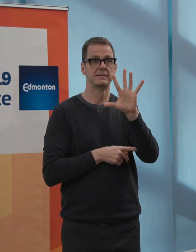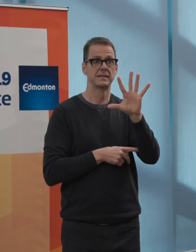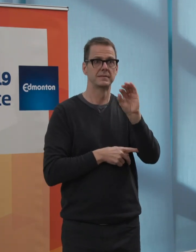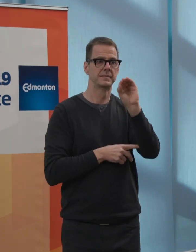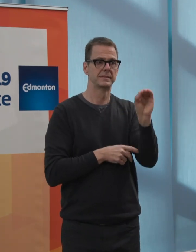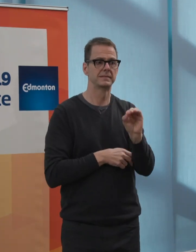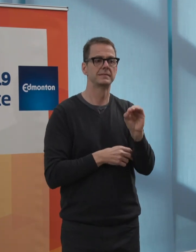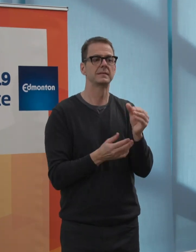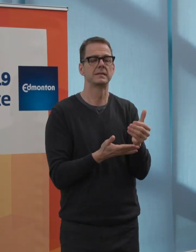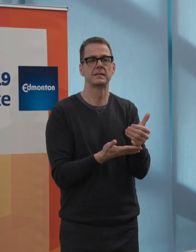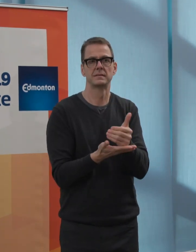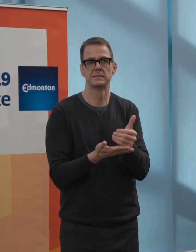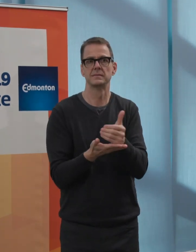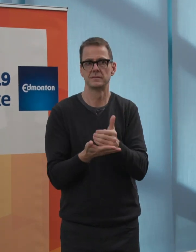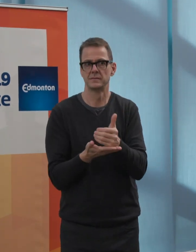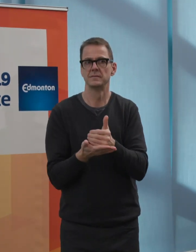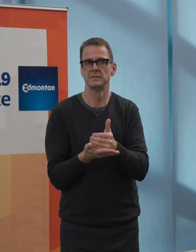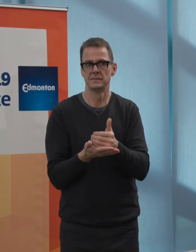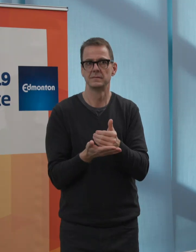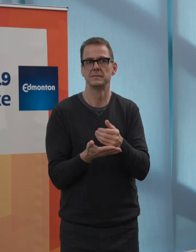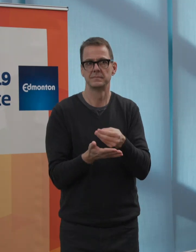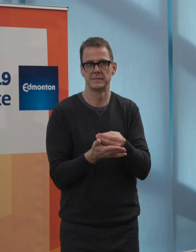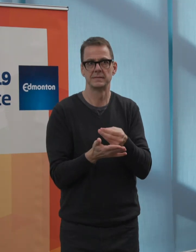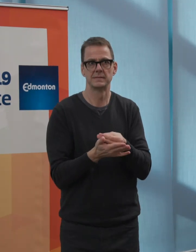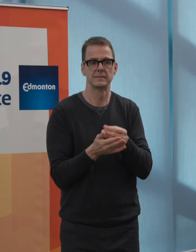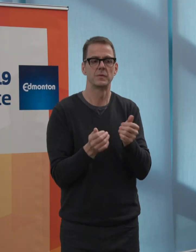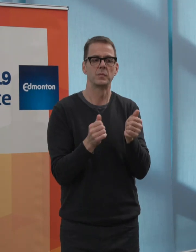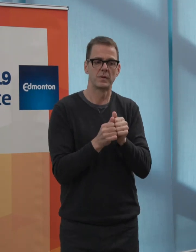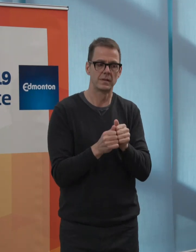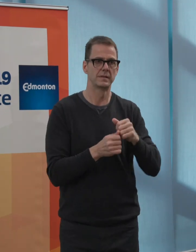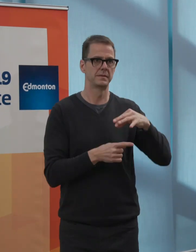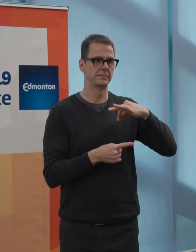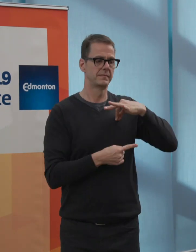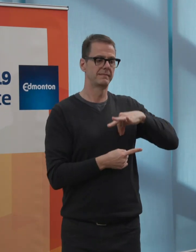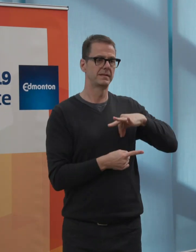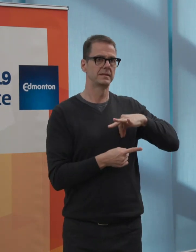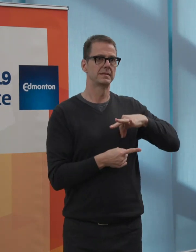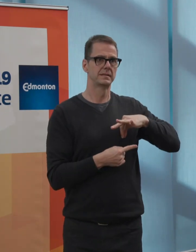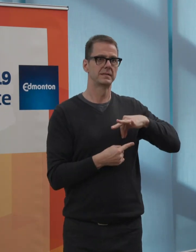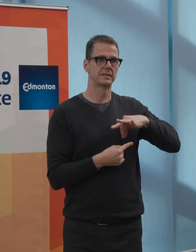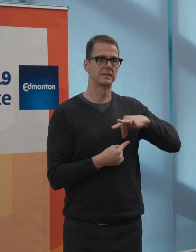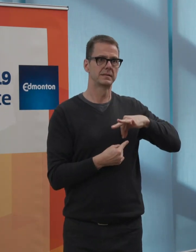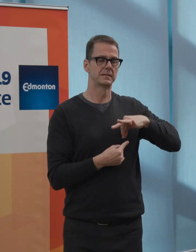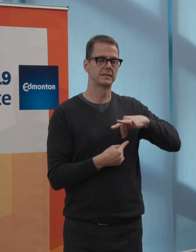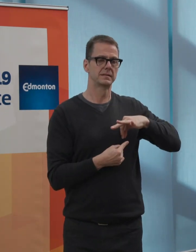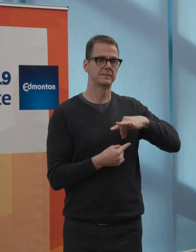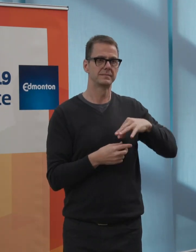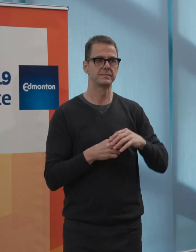impact I would like to emphasize I am incredibly proud of every single staff